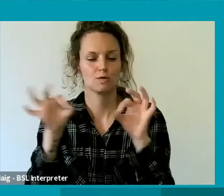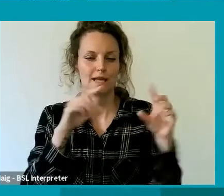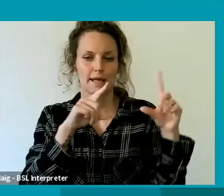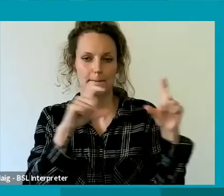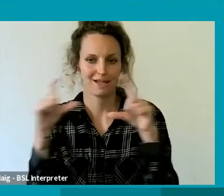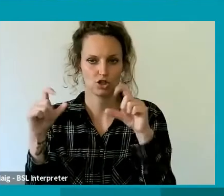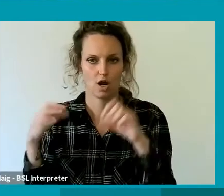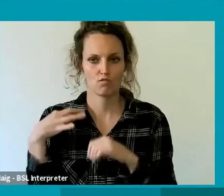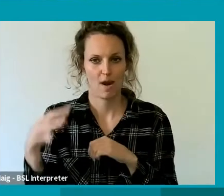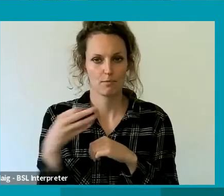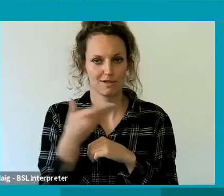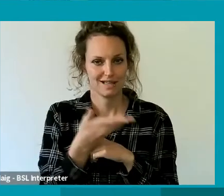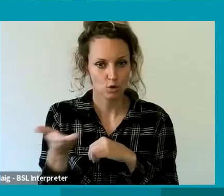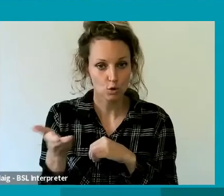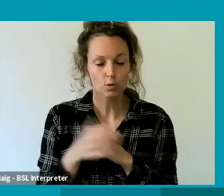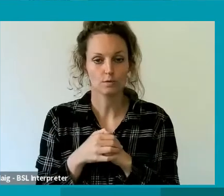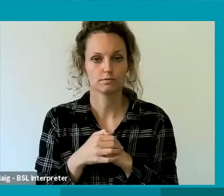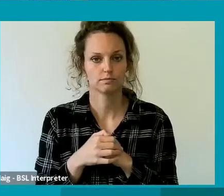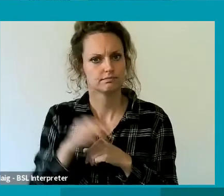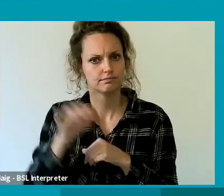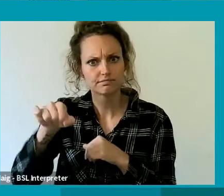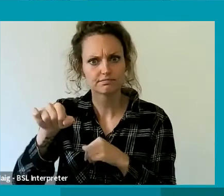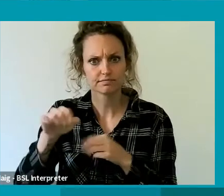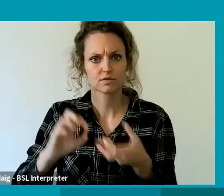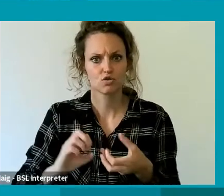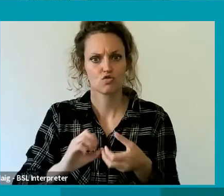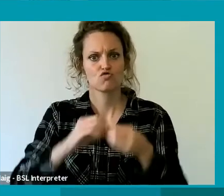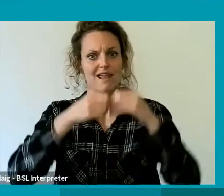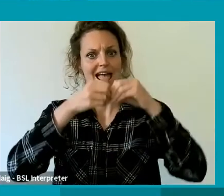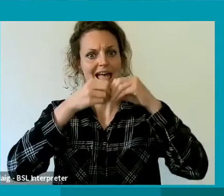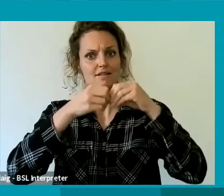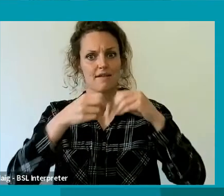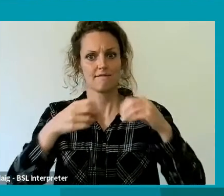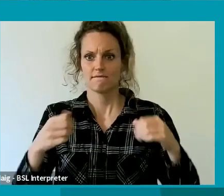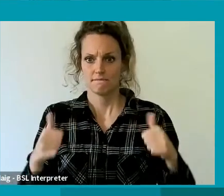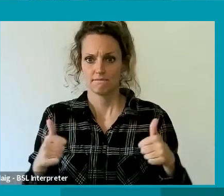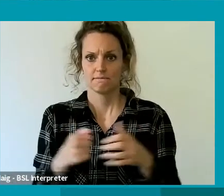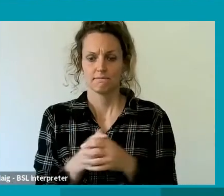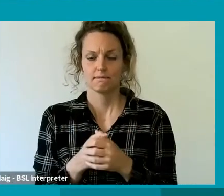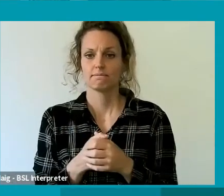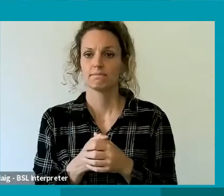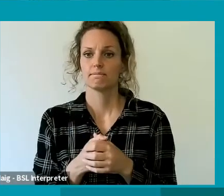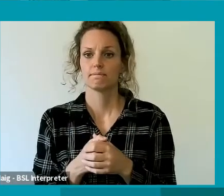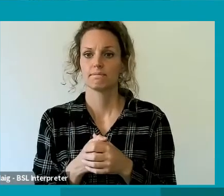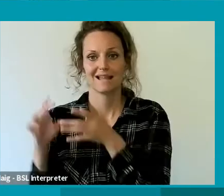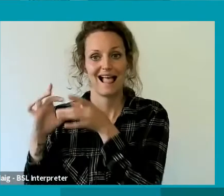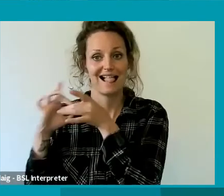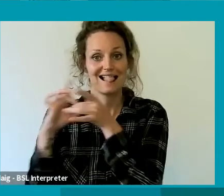It's all about being creative. Think about it. Your LinkedIn is not like a CV, your CV is a